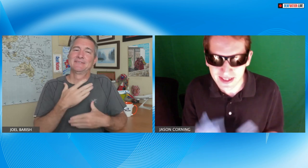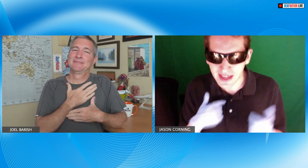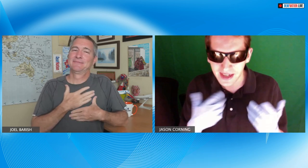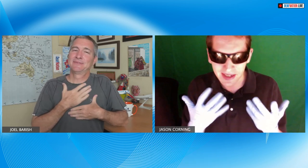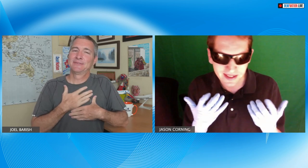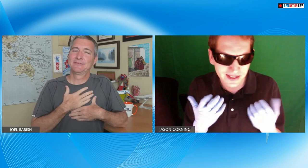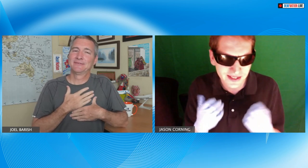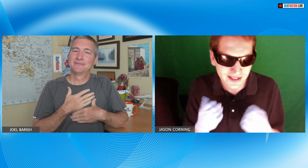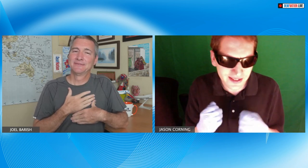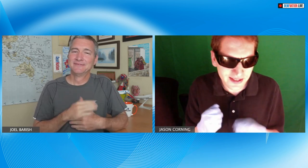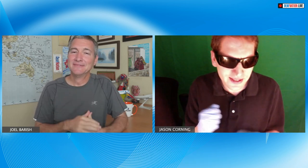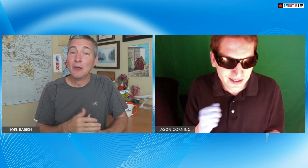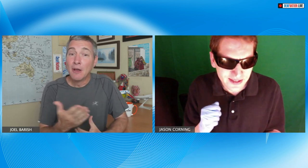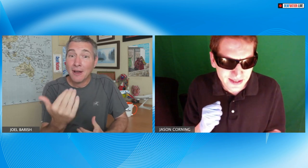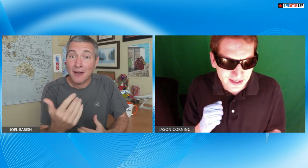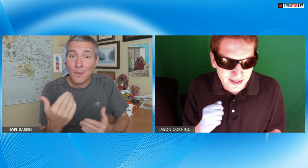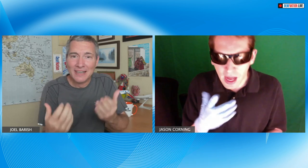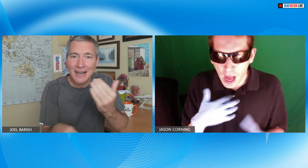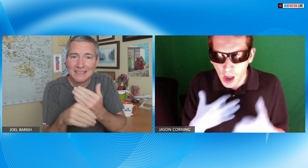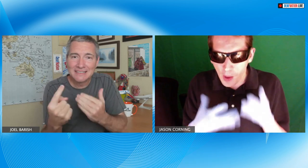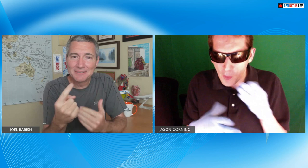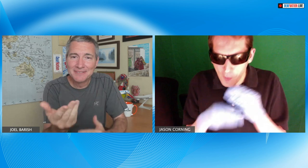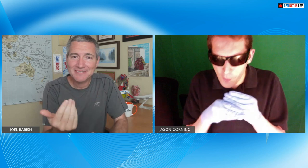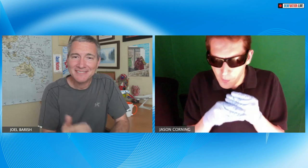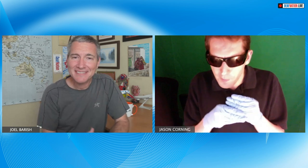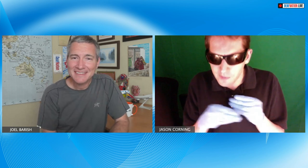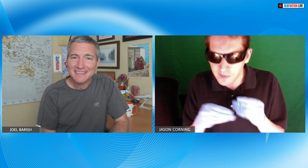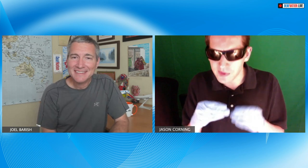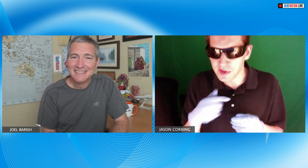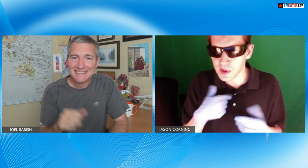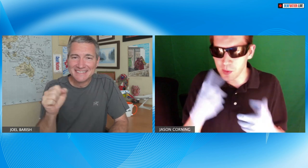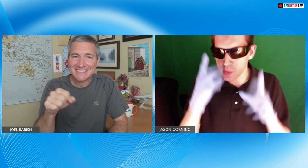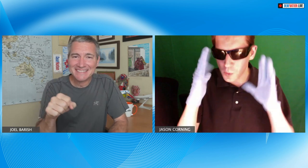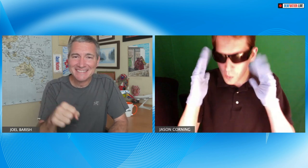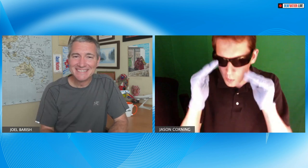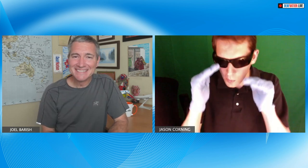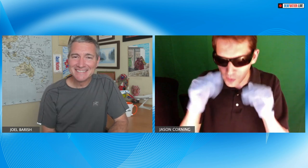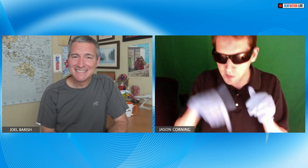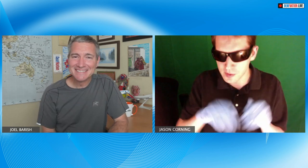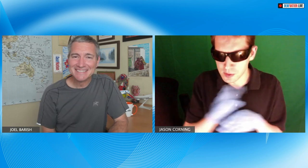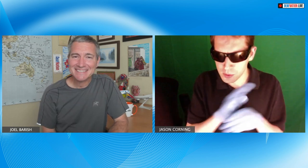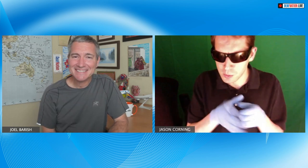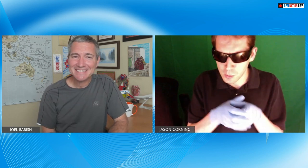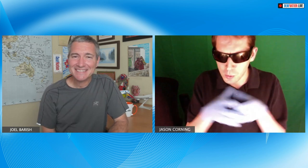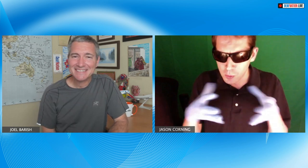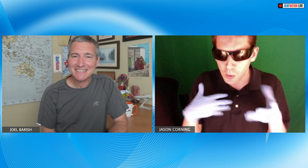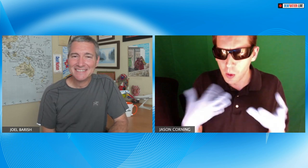Do want to add something? I would like to add something, I hope this business can grow